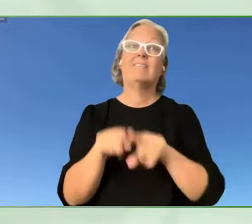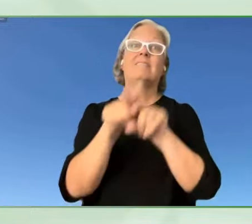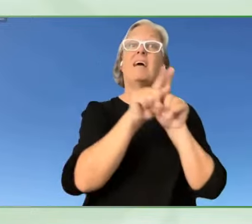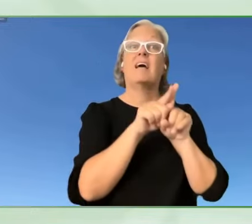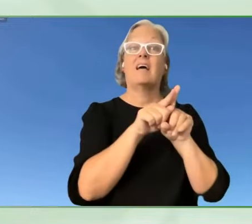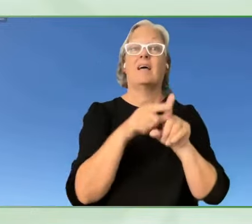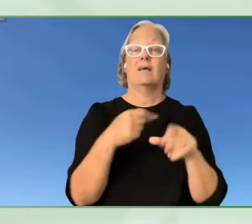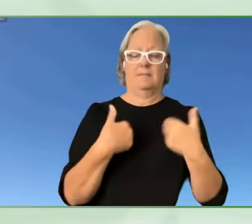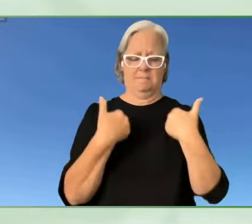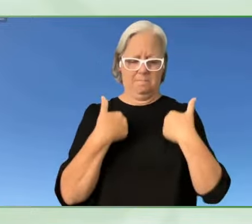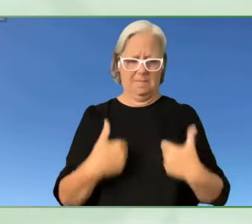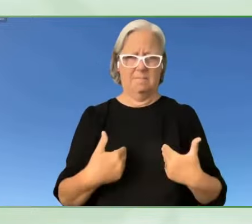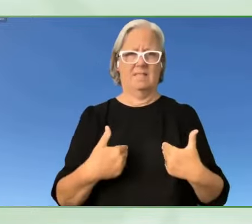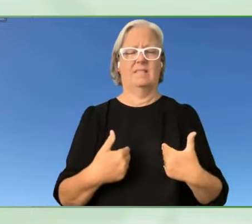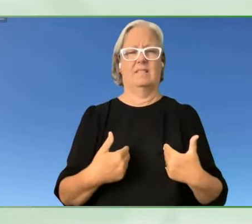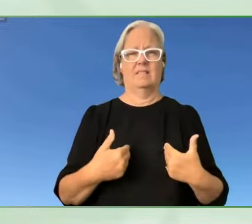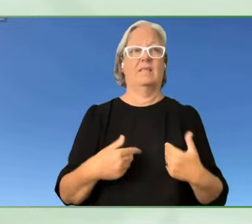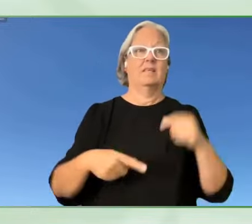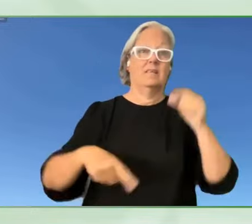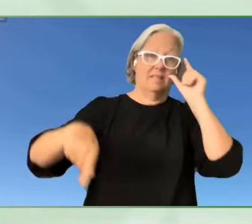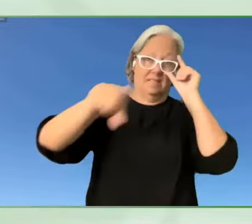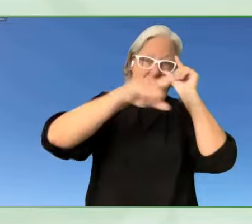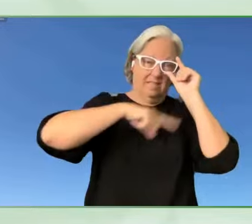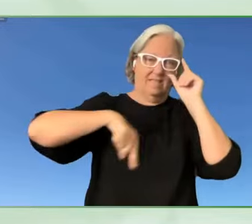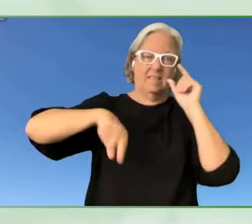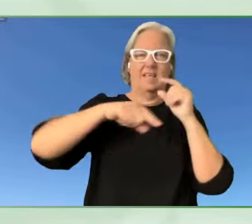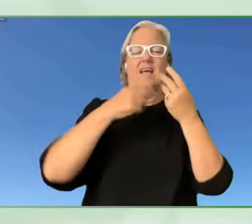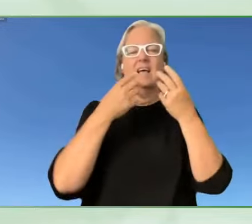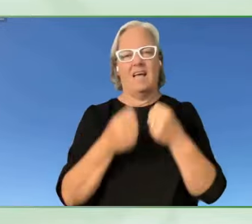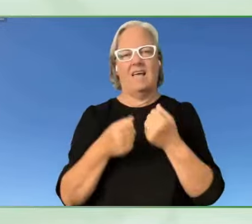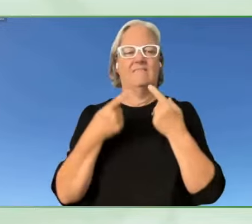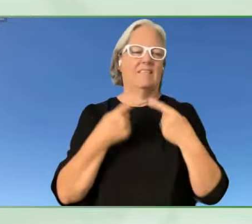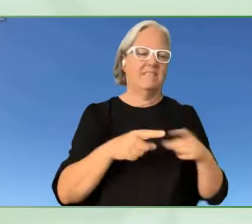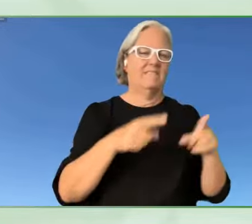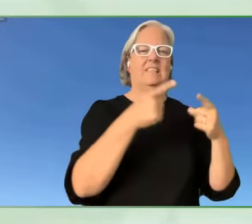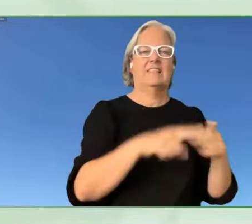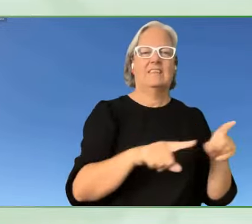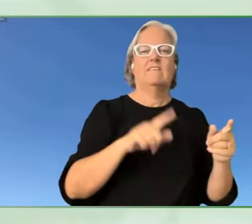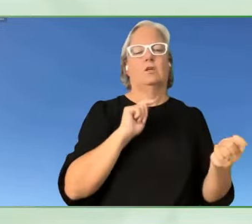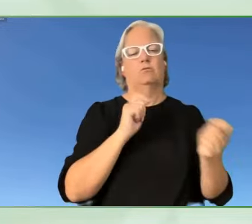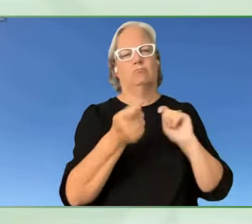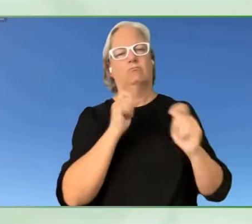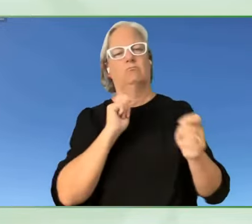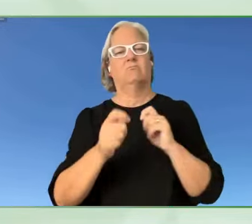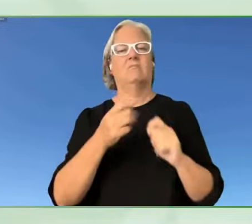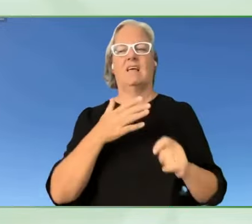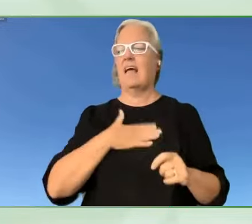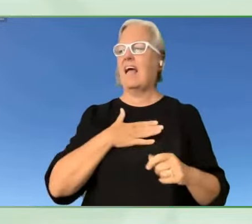You said it yourself, I was going to ask.